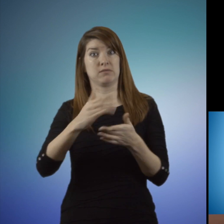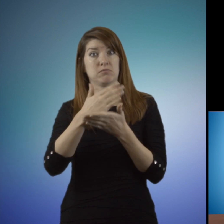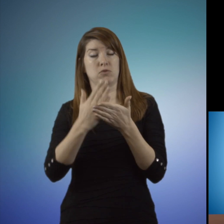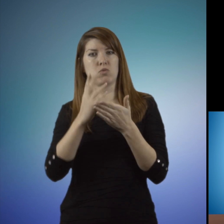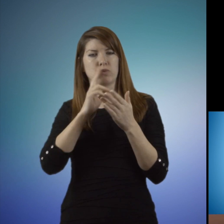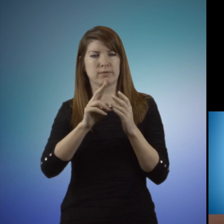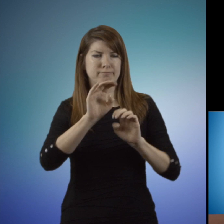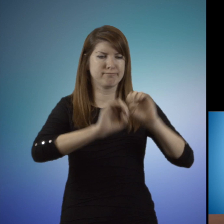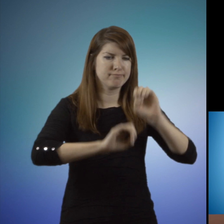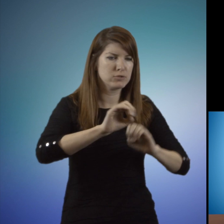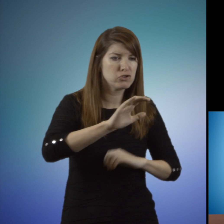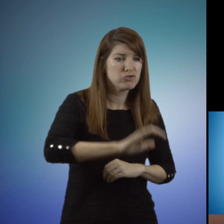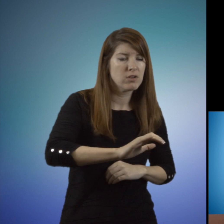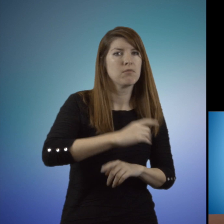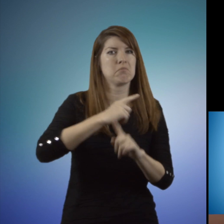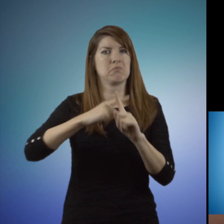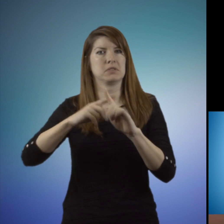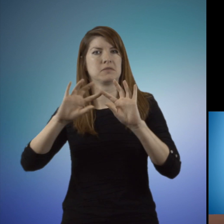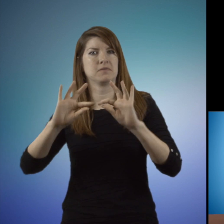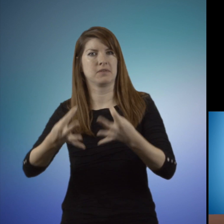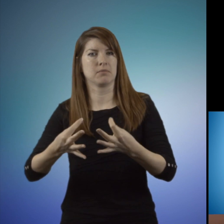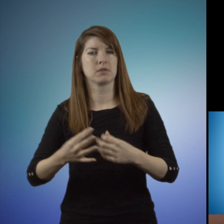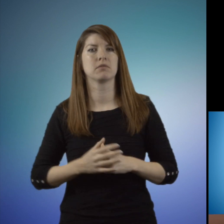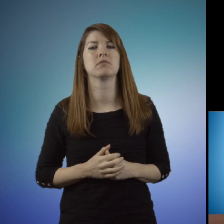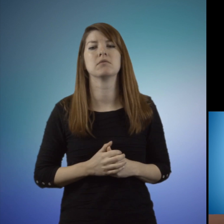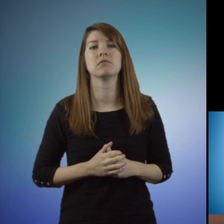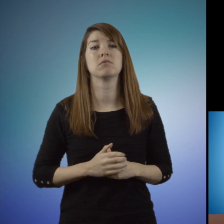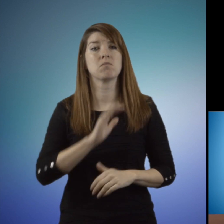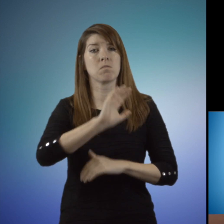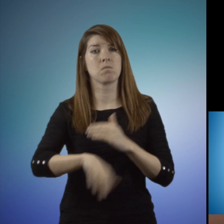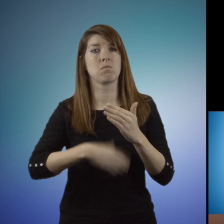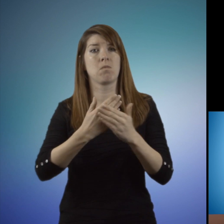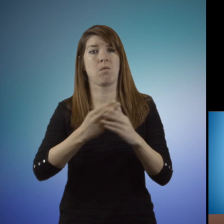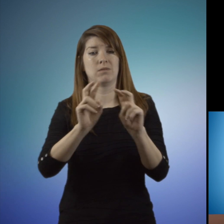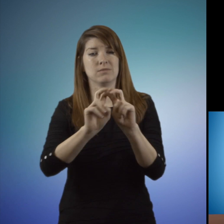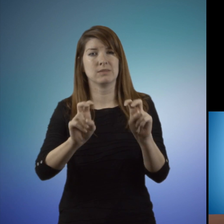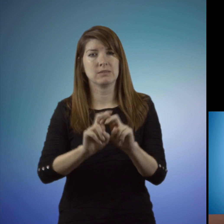All of the assessments have to be conducted by qualified personnel.